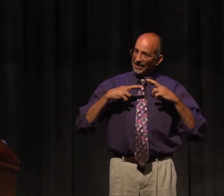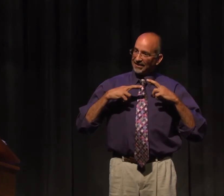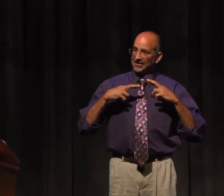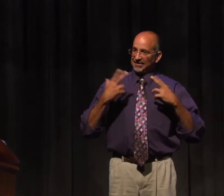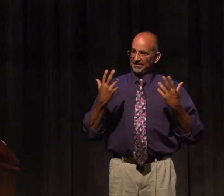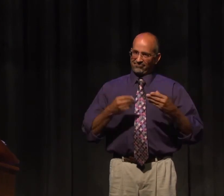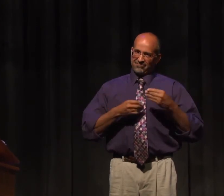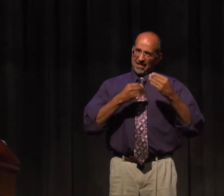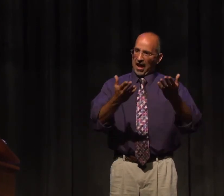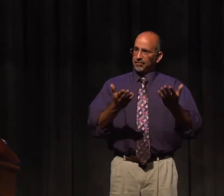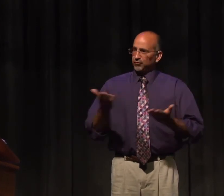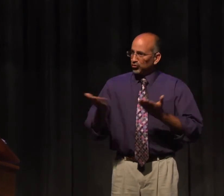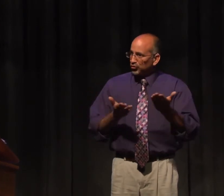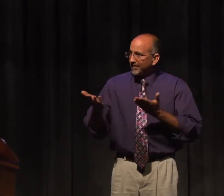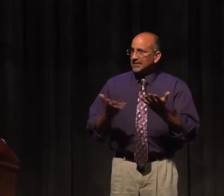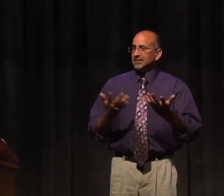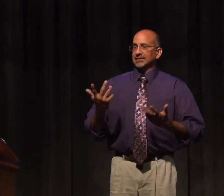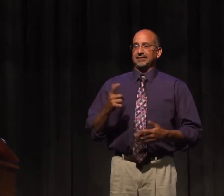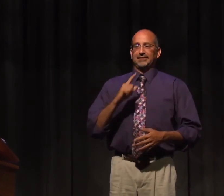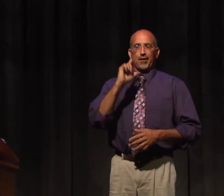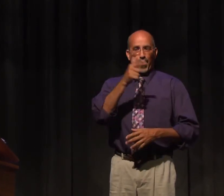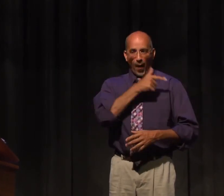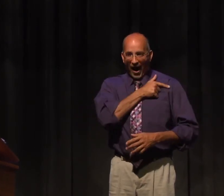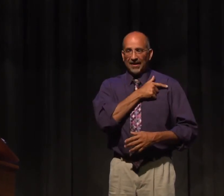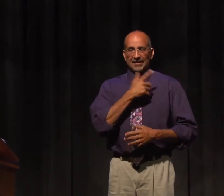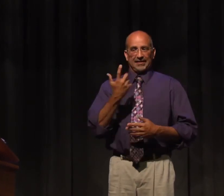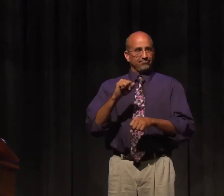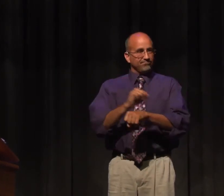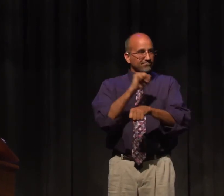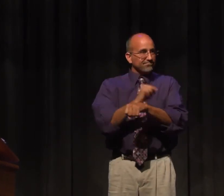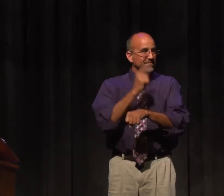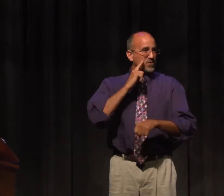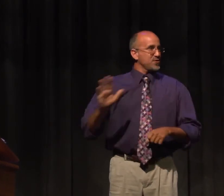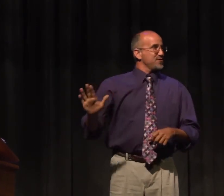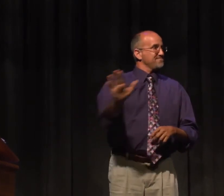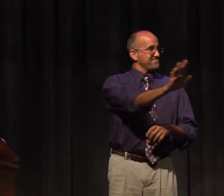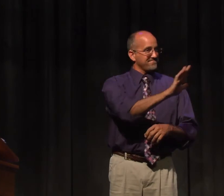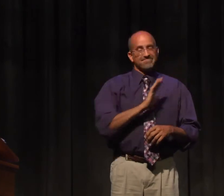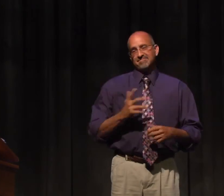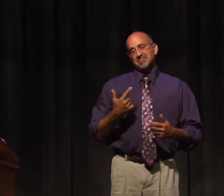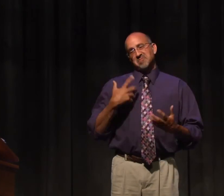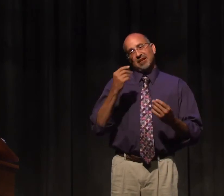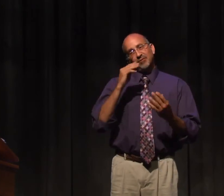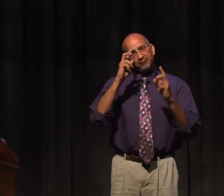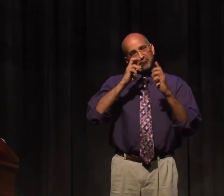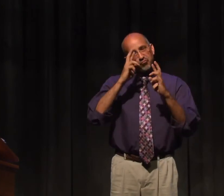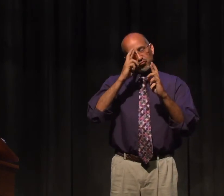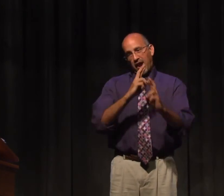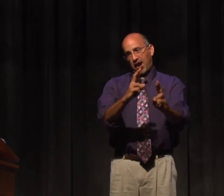As they retire, they've offered their service and loyalty to our school for their good, hard work.